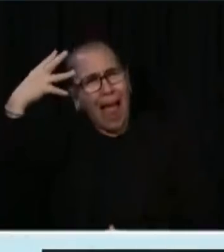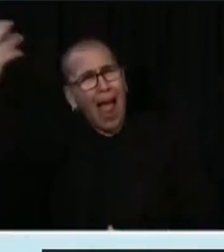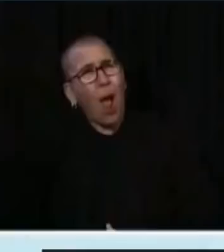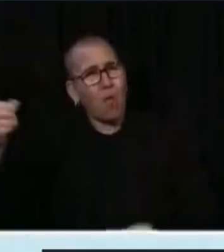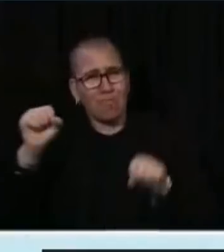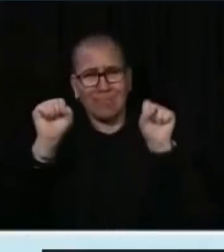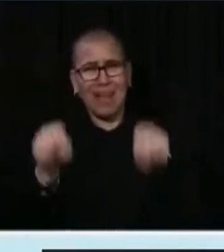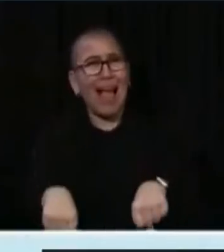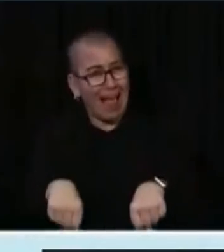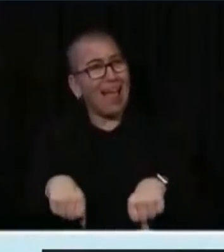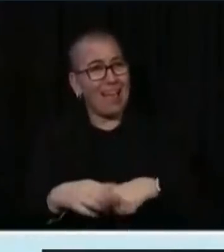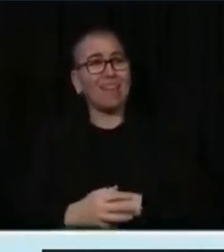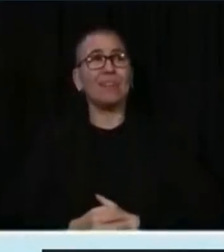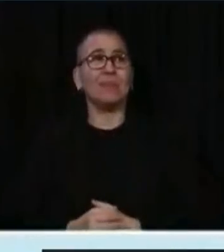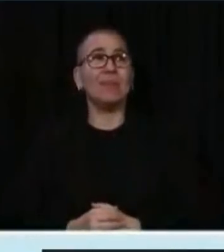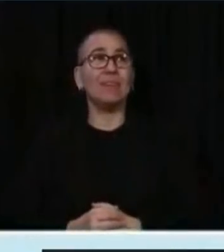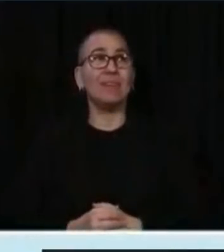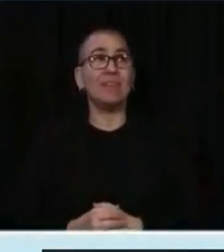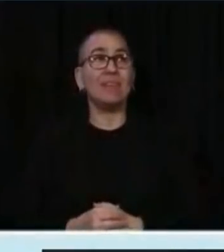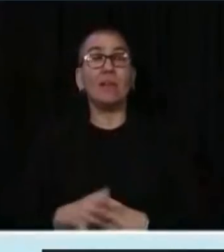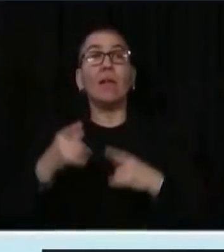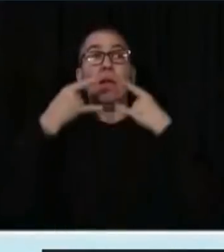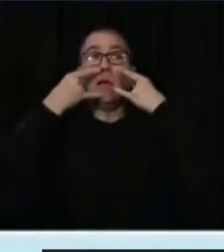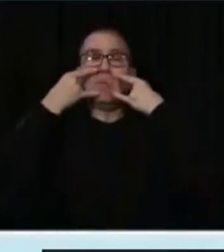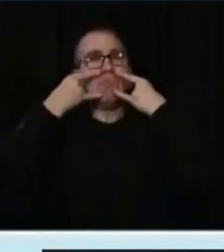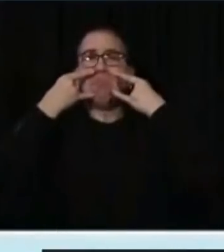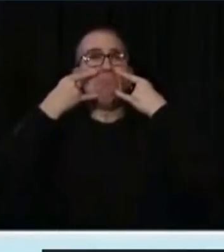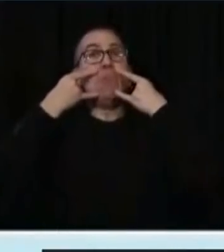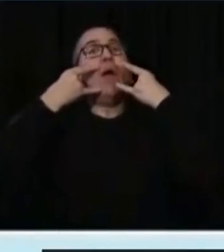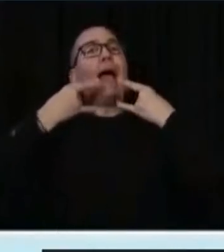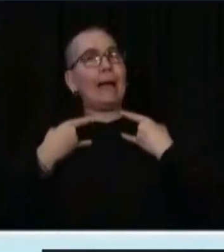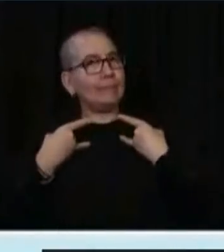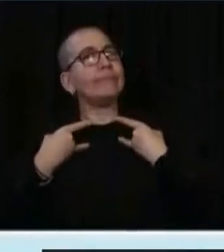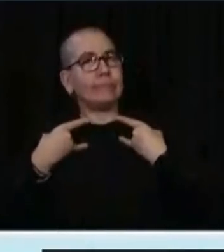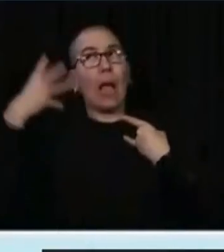WINTER AND COMING BACK DOWN IN THE SPRING AND ALMOST